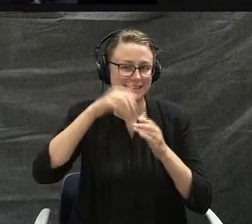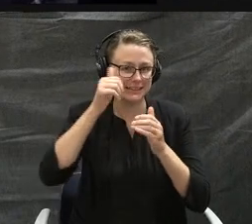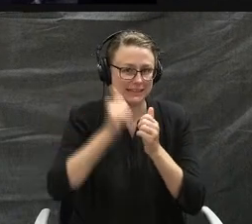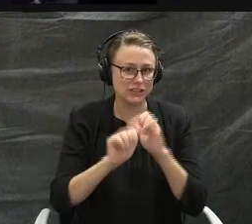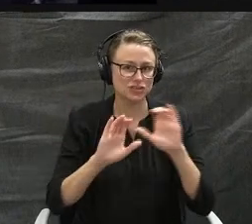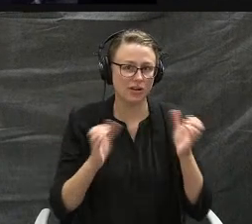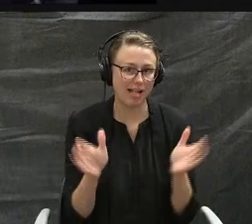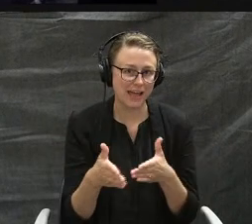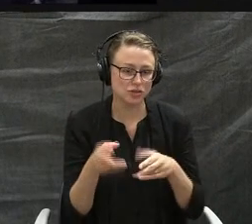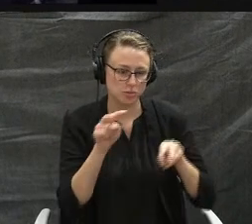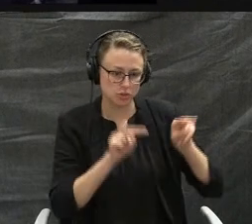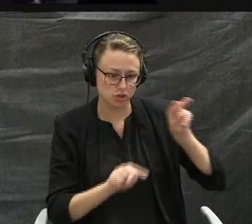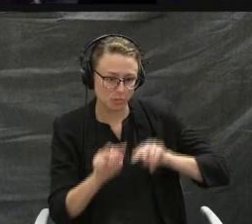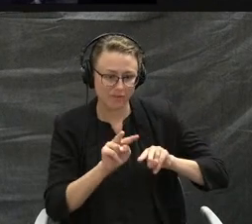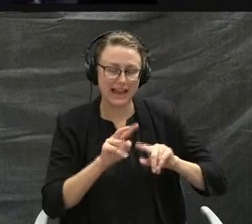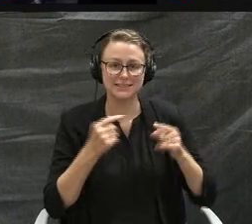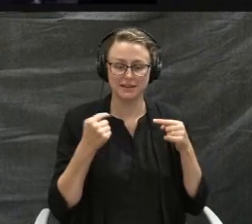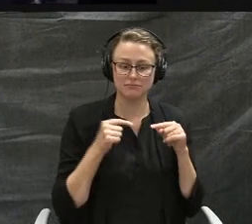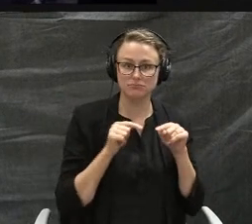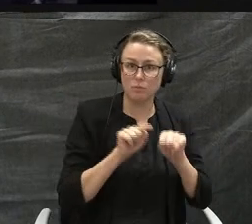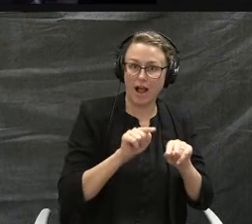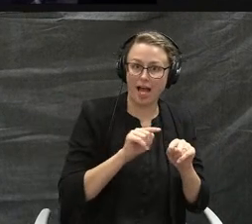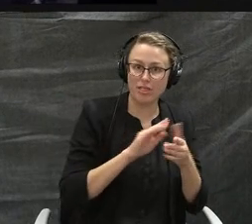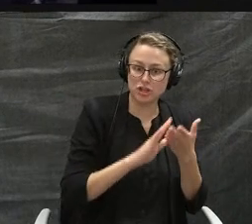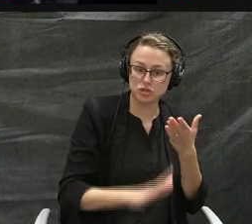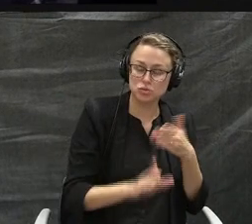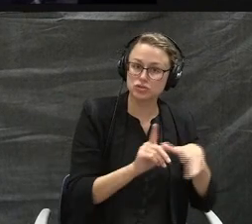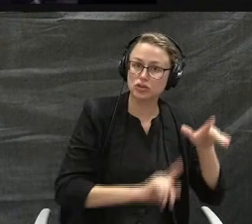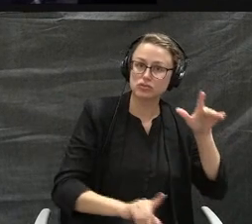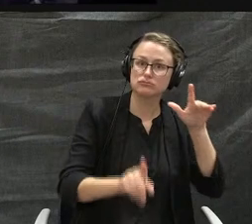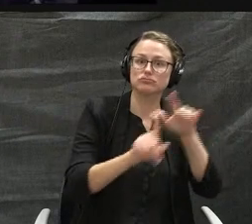classrooms supervising as the kids are? Are